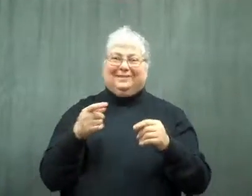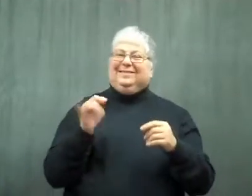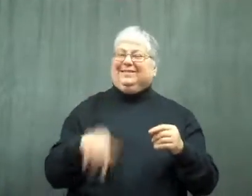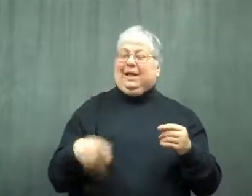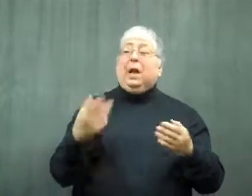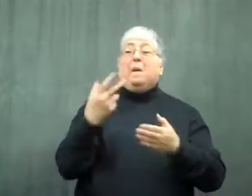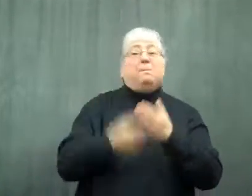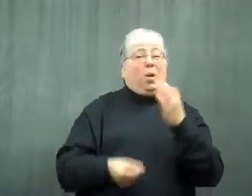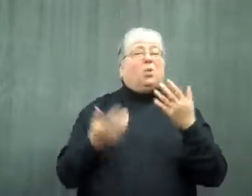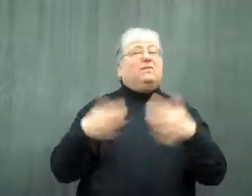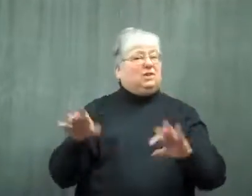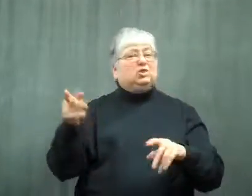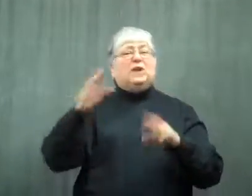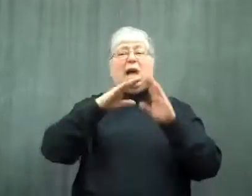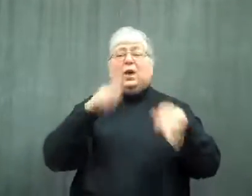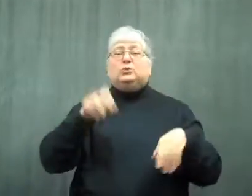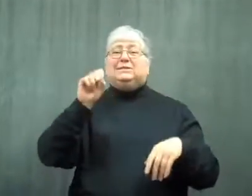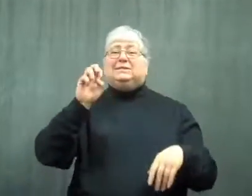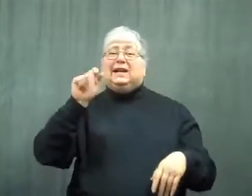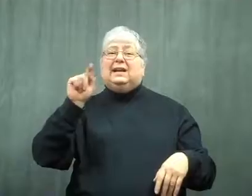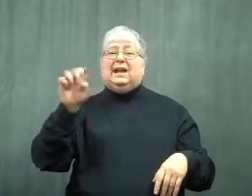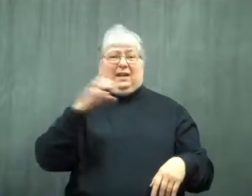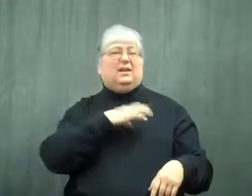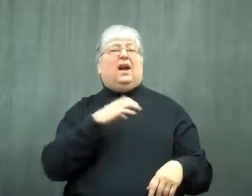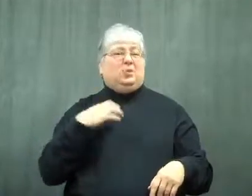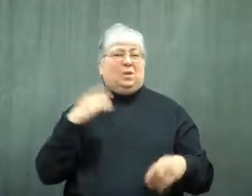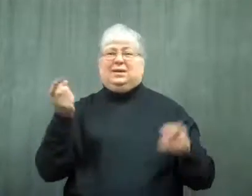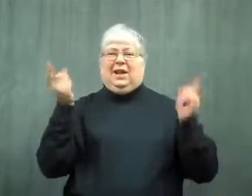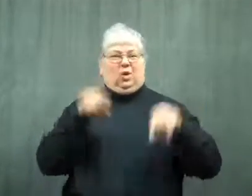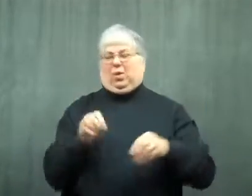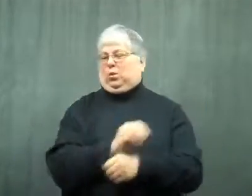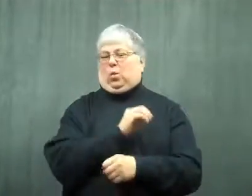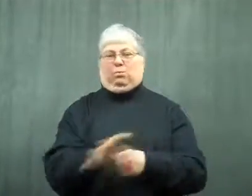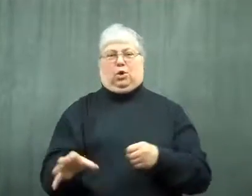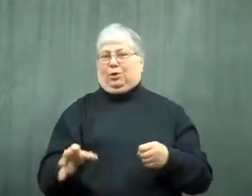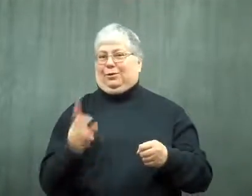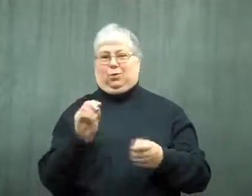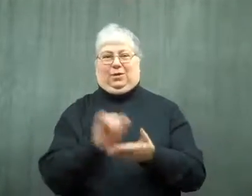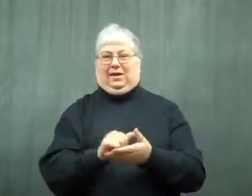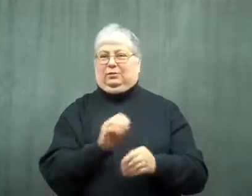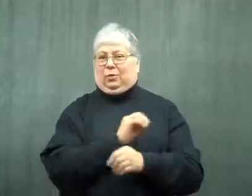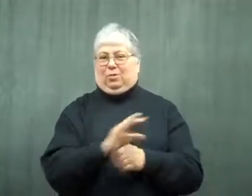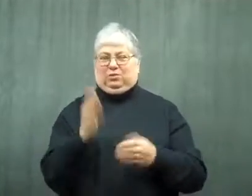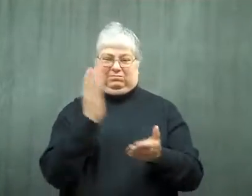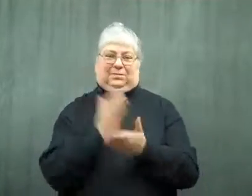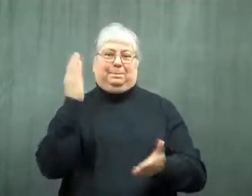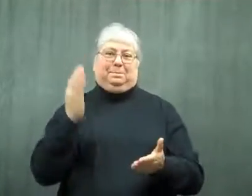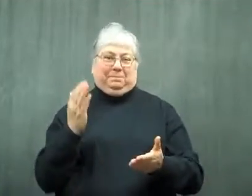Both the House and the Senate have agreed to do away with them.